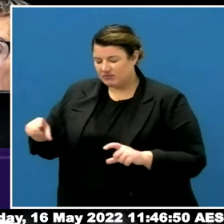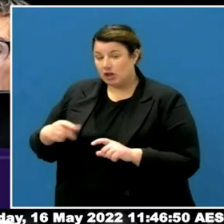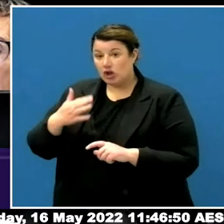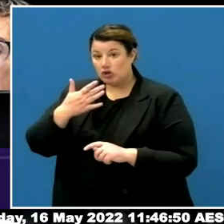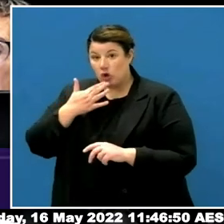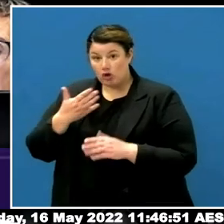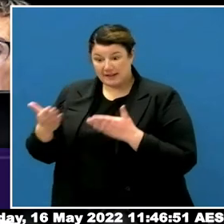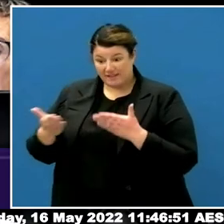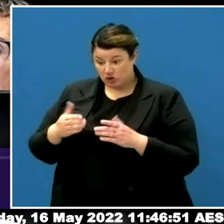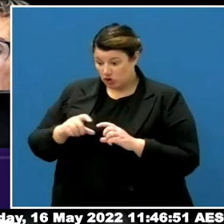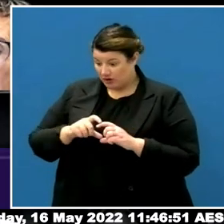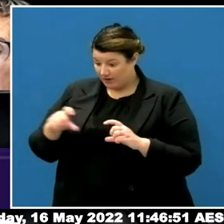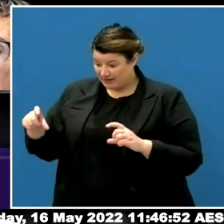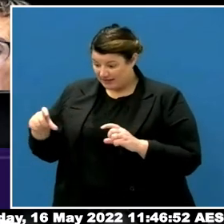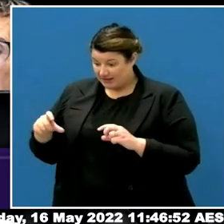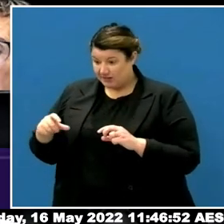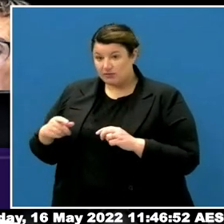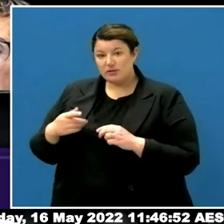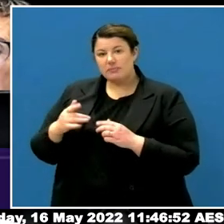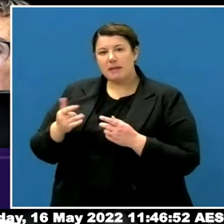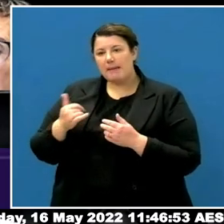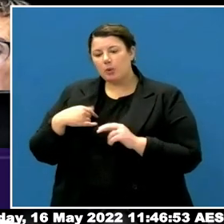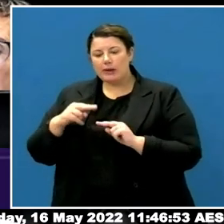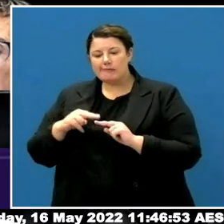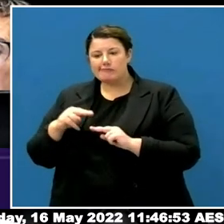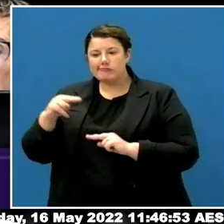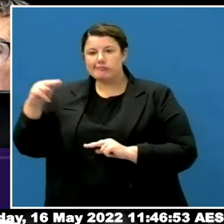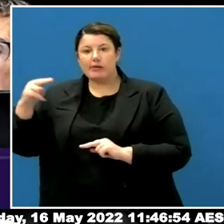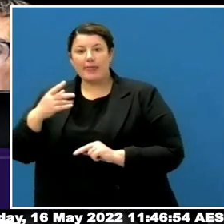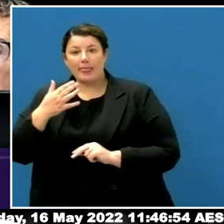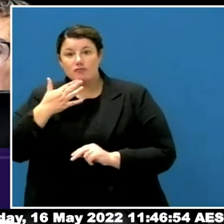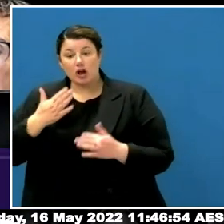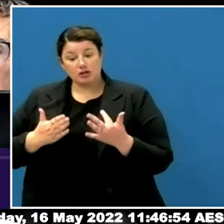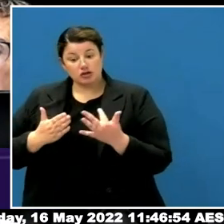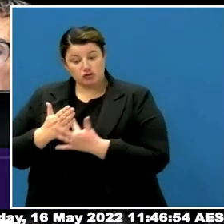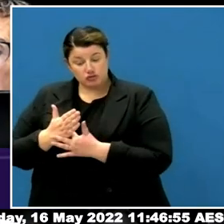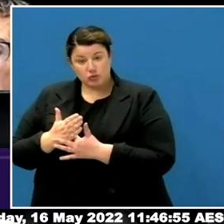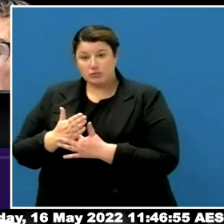appearing in the quote is increased during the term, the parties agree that Afford will